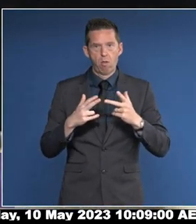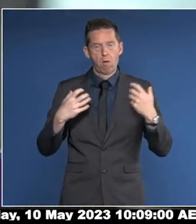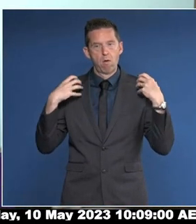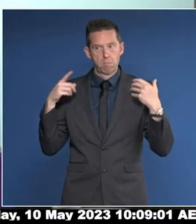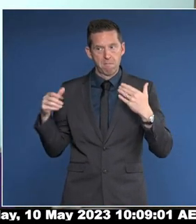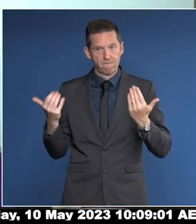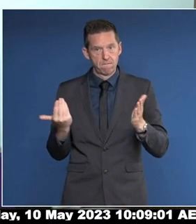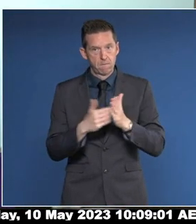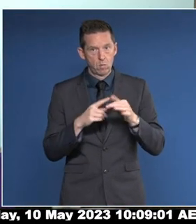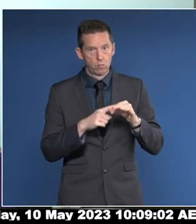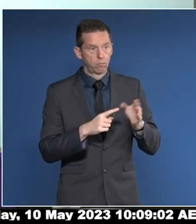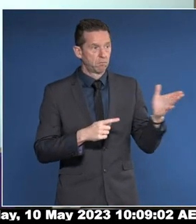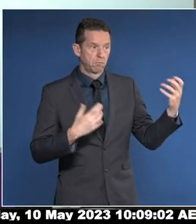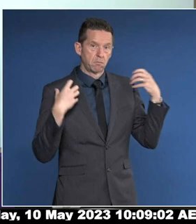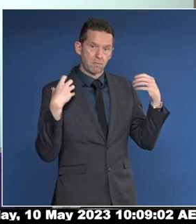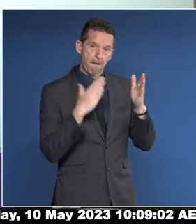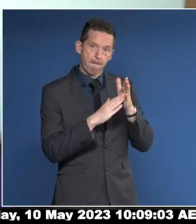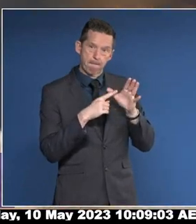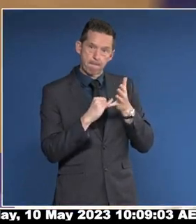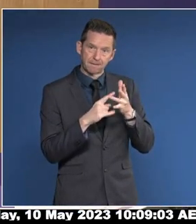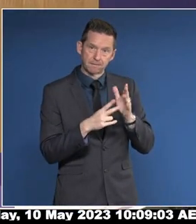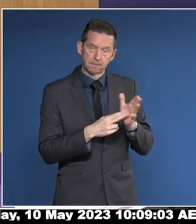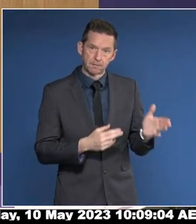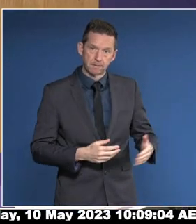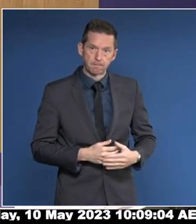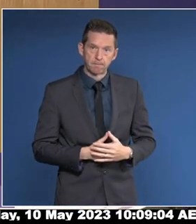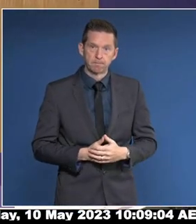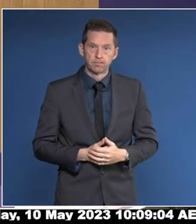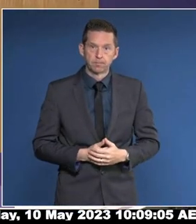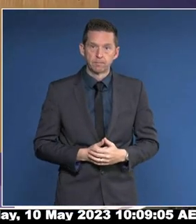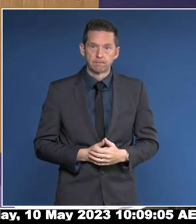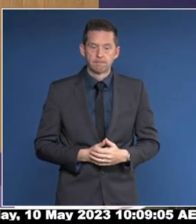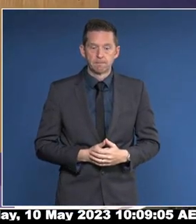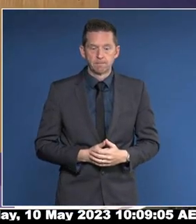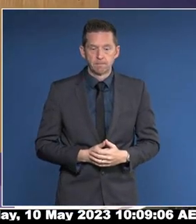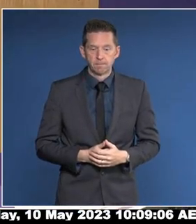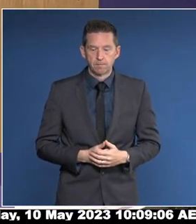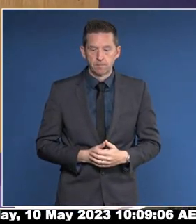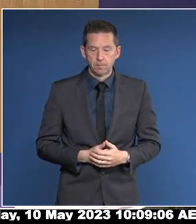Commissioner Mason? COMMISSIONER MASON: Thank you, Chair.